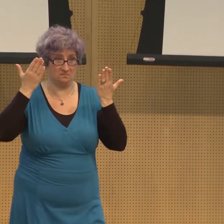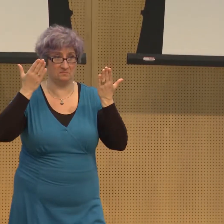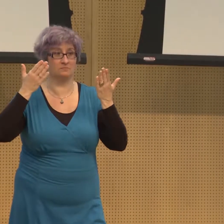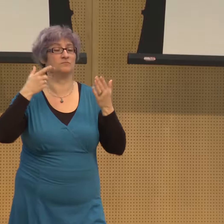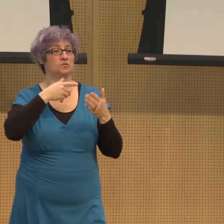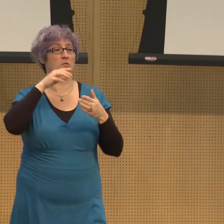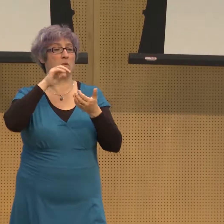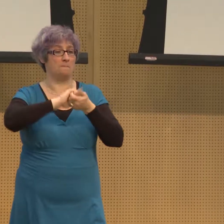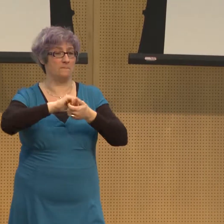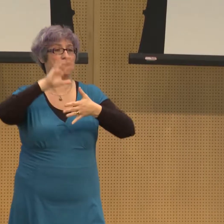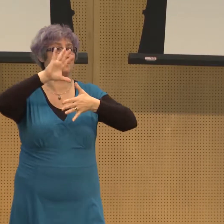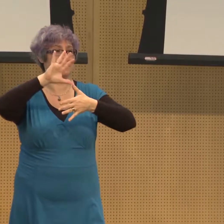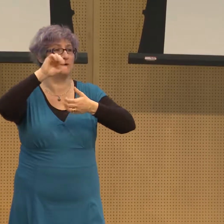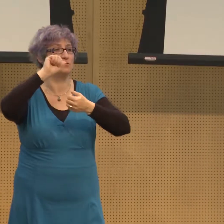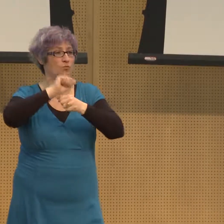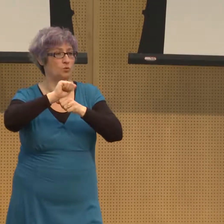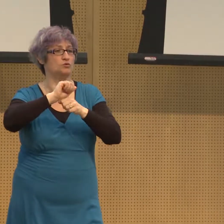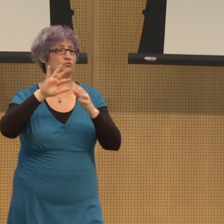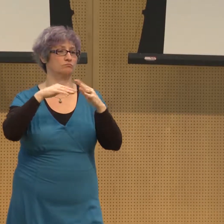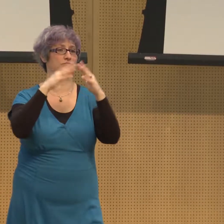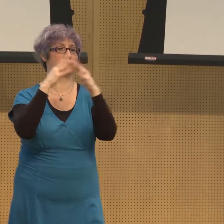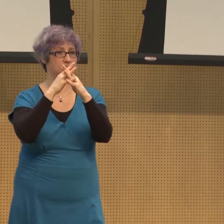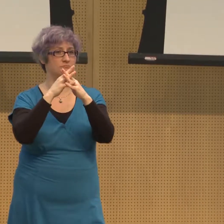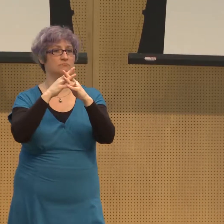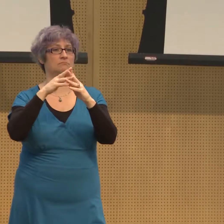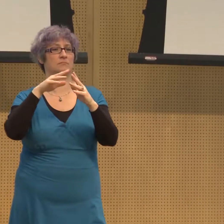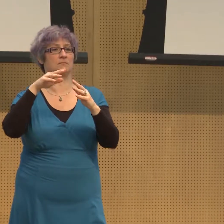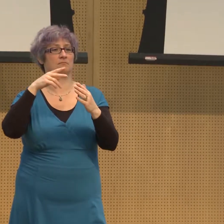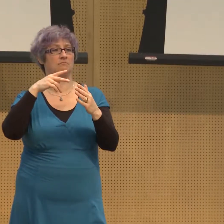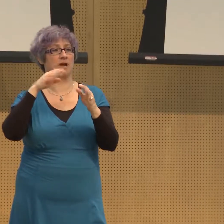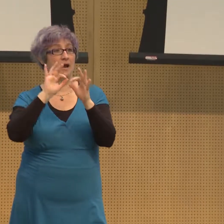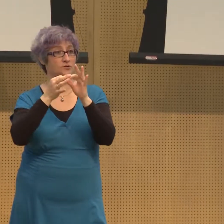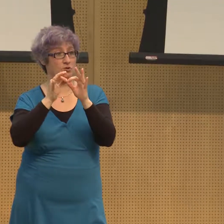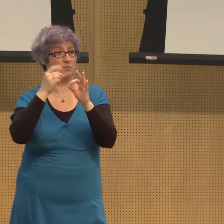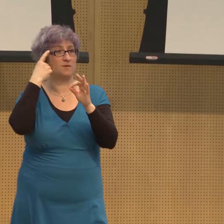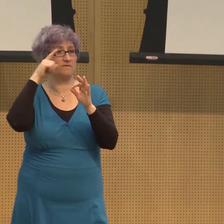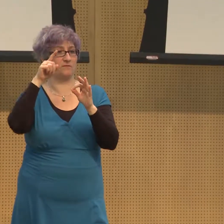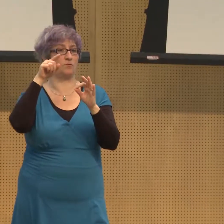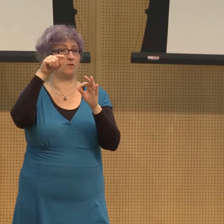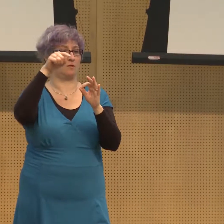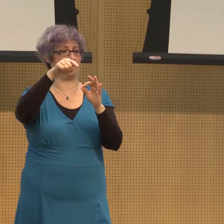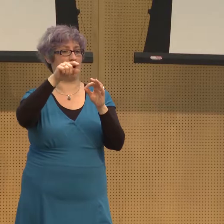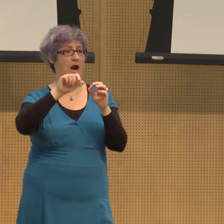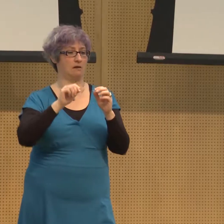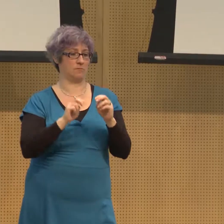The rest of the country has no interpreting programs. So Hands Together, or Manos Unidas,